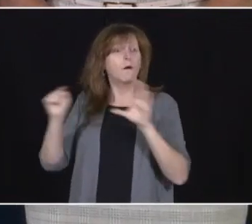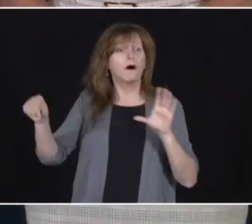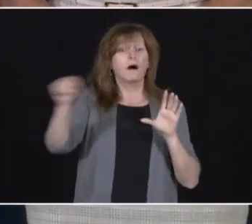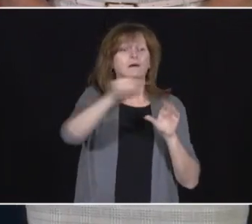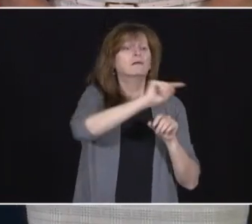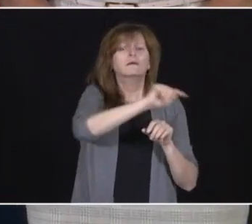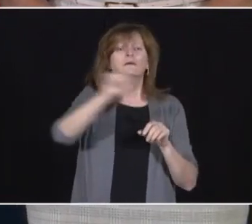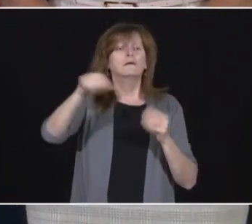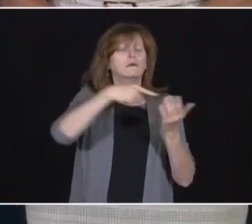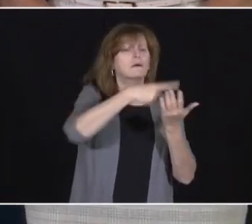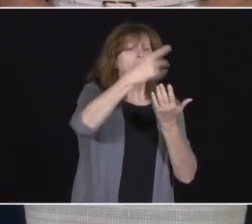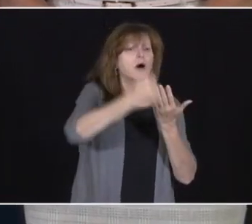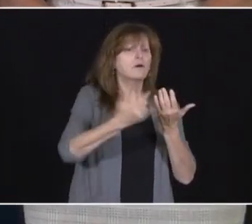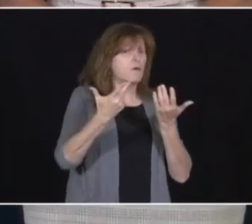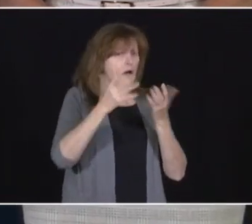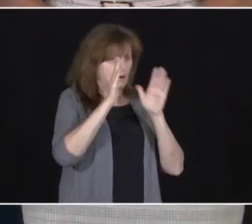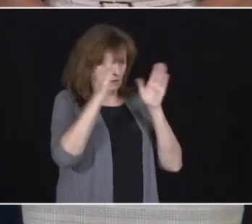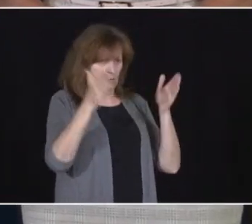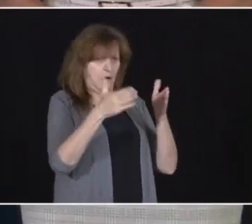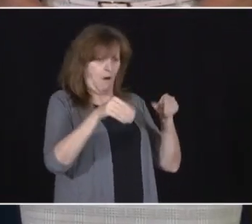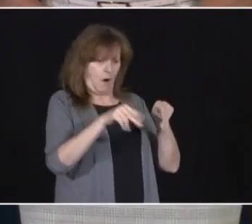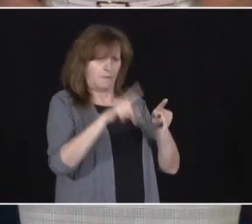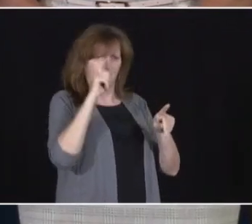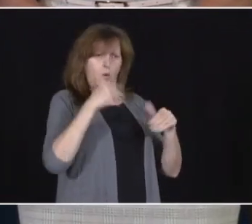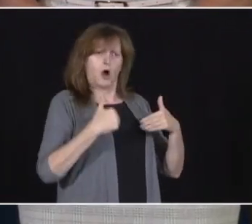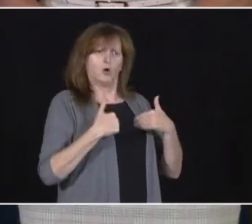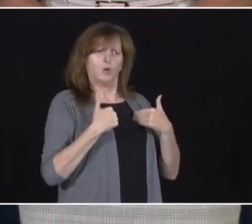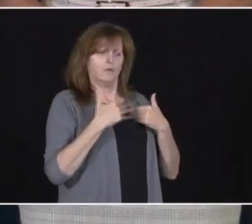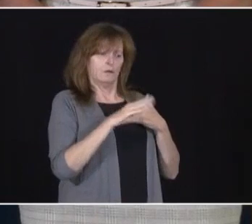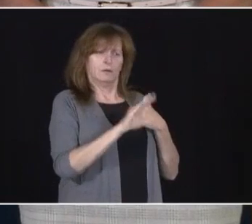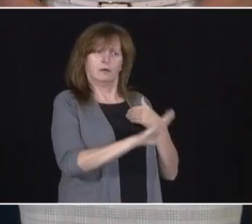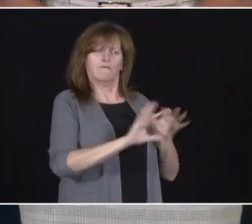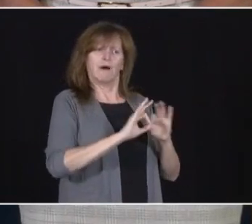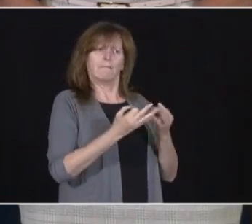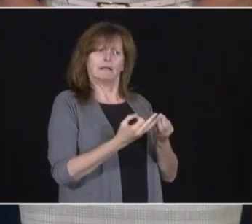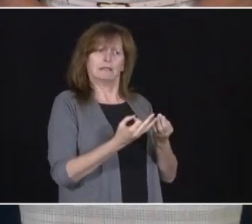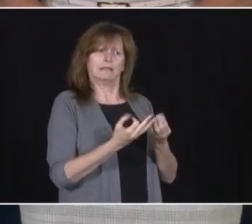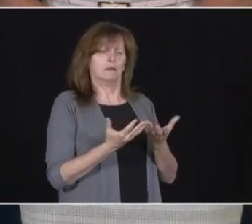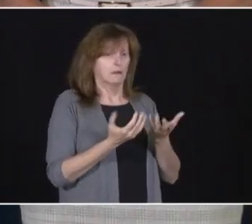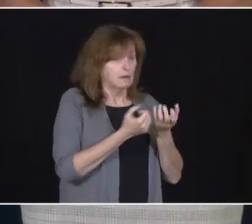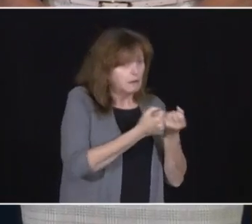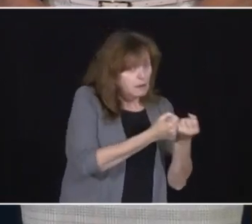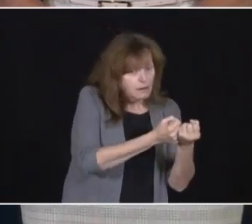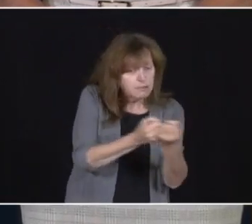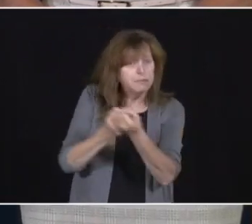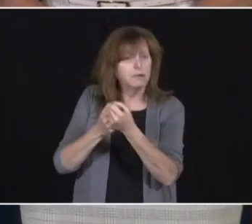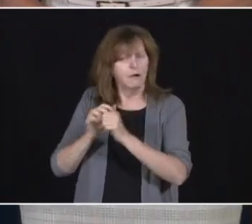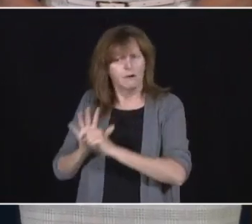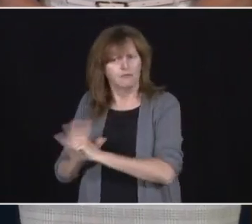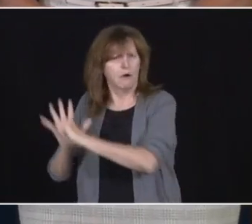Projects that will create opportunities for our young people and their families. This funding will support local